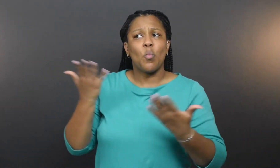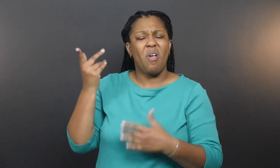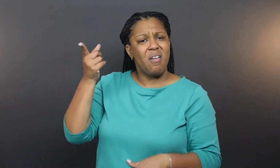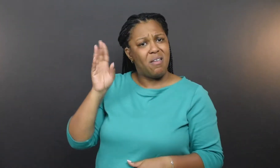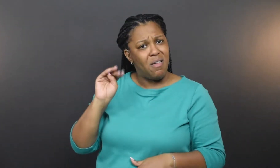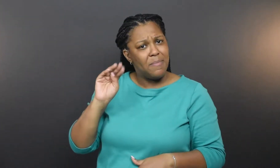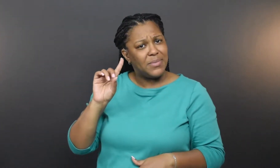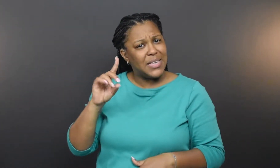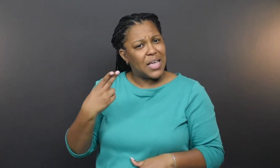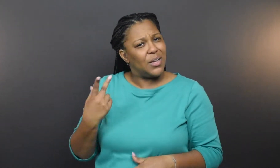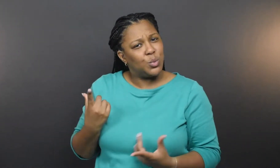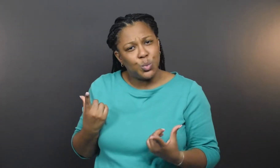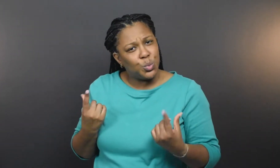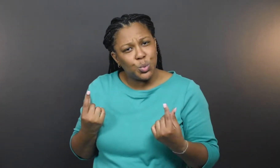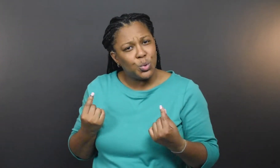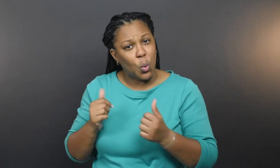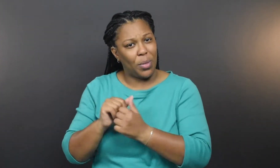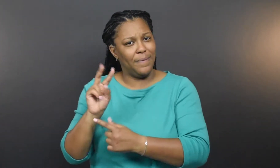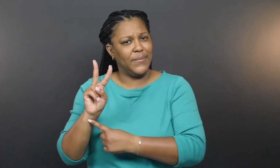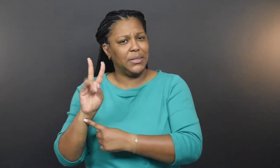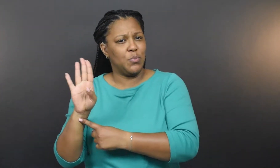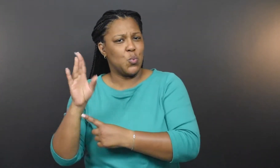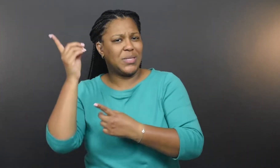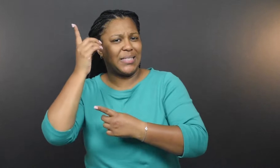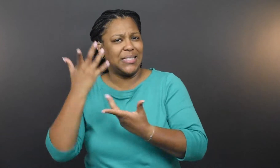What is MDH doing about vectorborne disease and climate change?